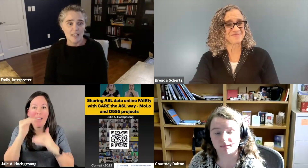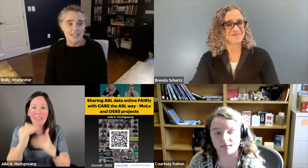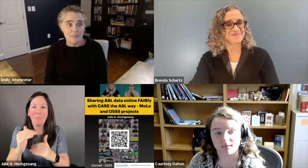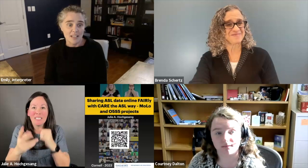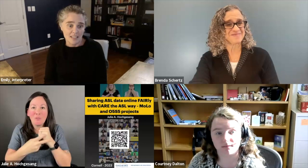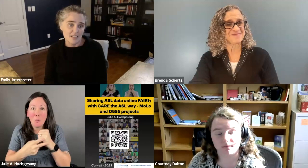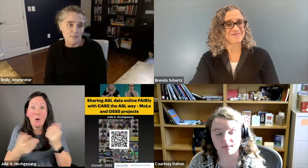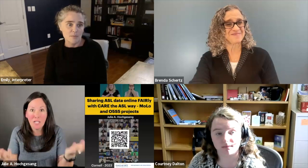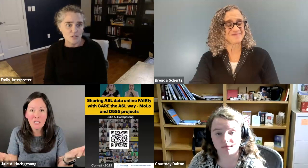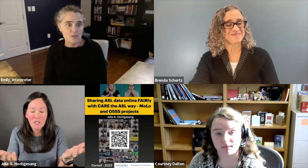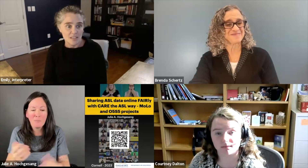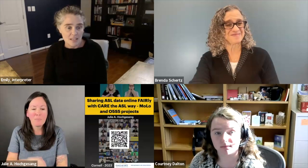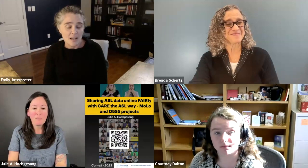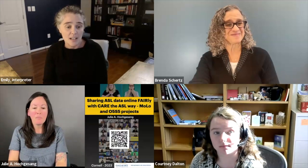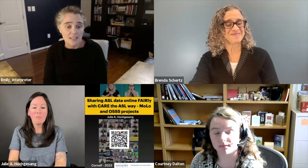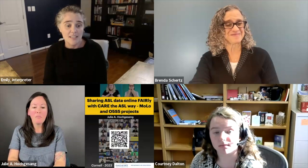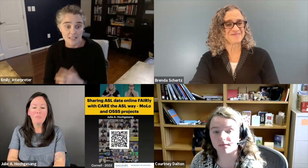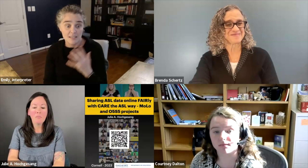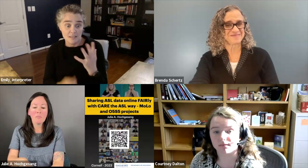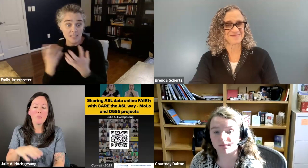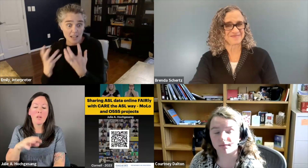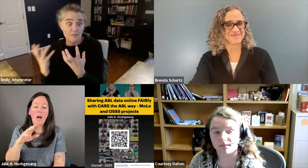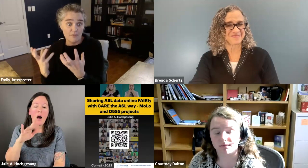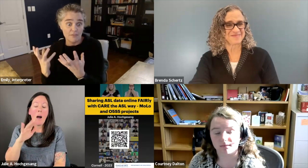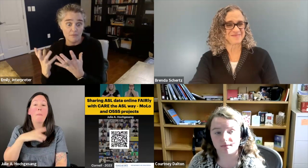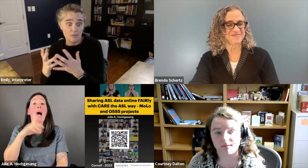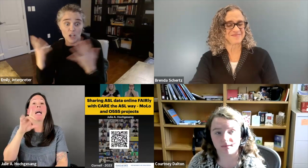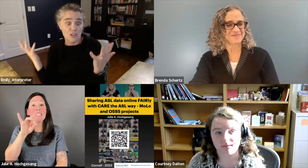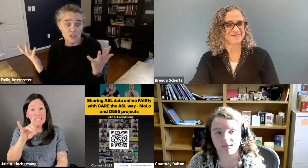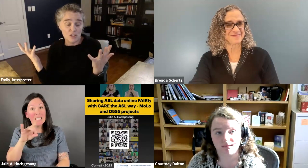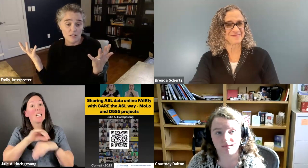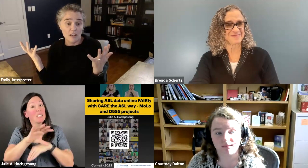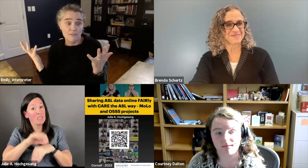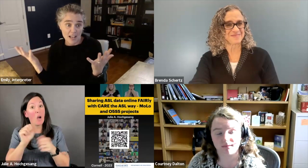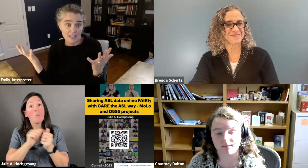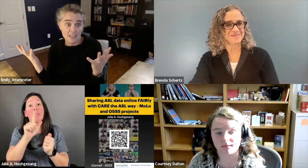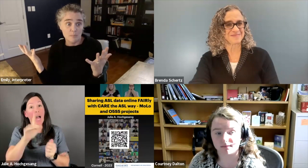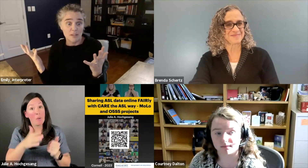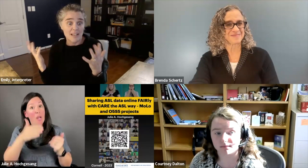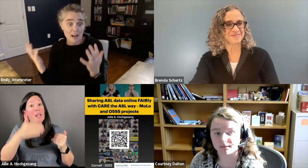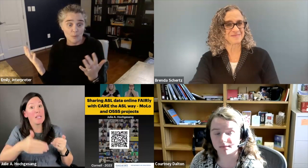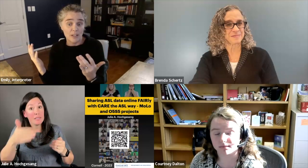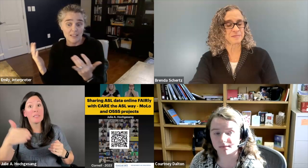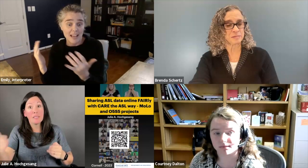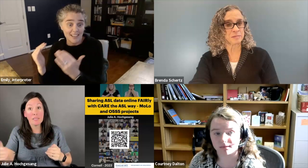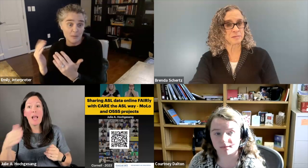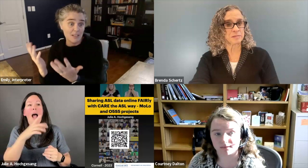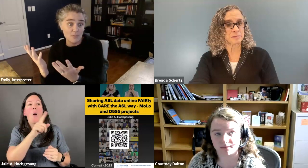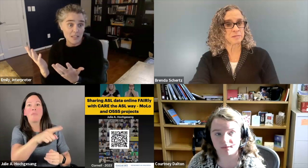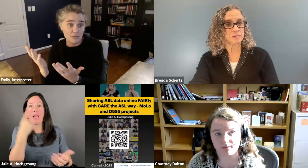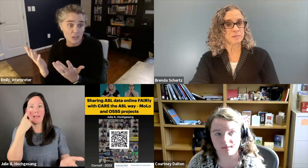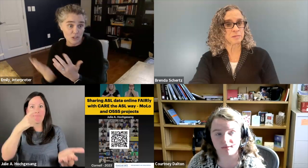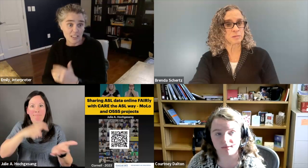as a mechanism to save large files but now that is even being